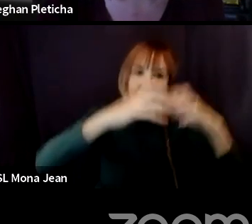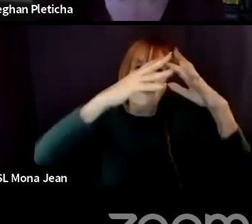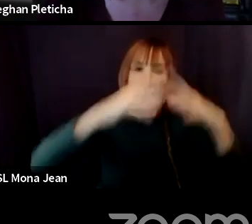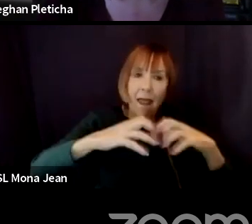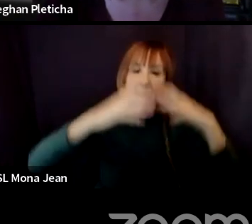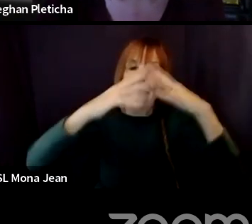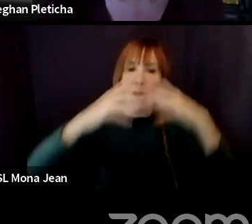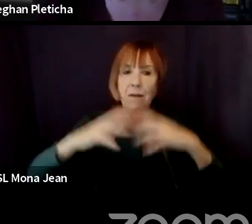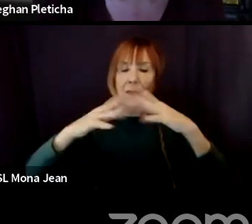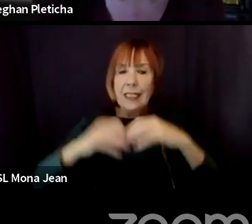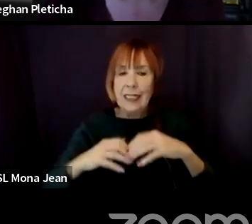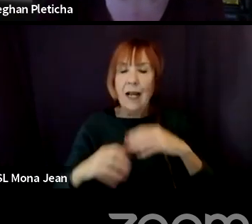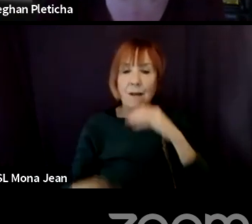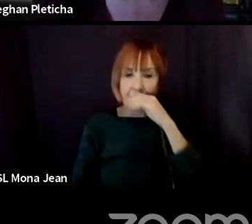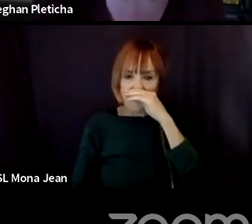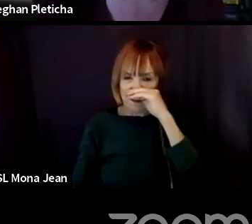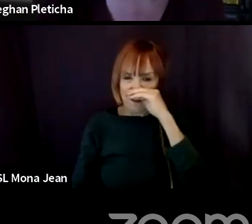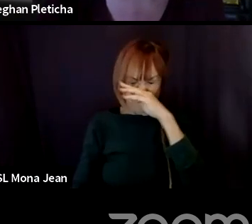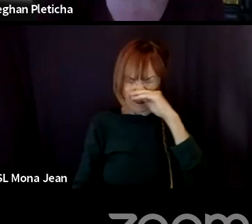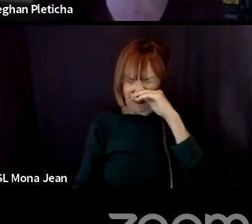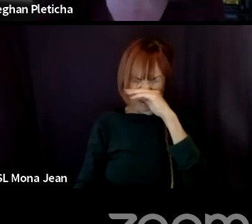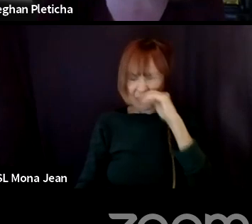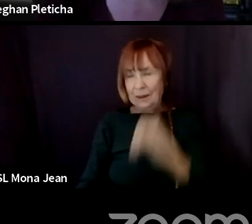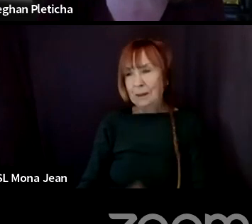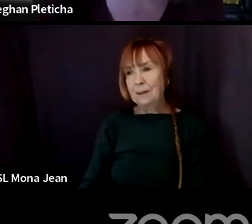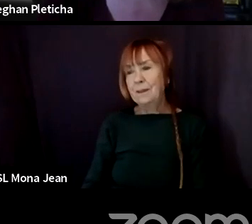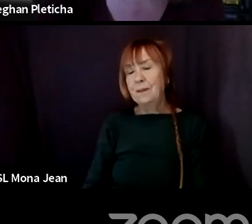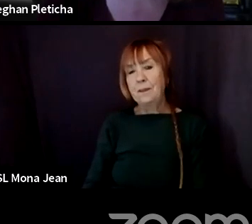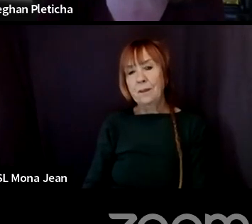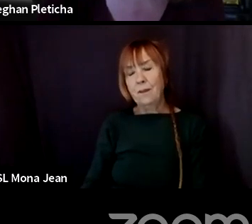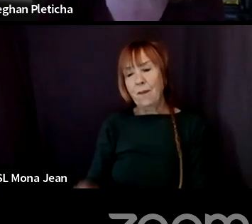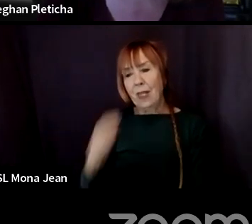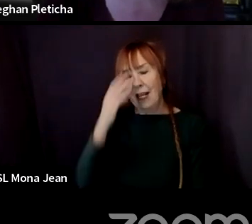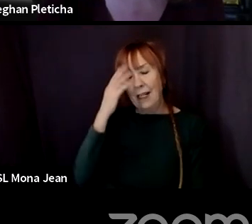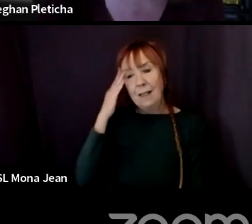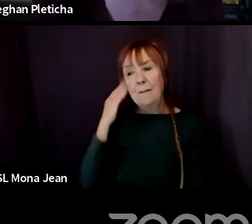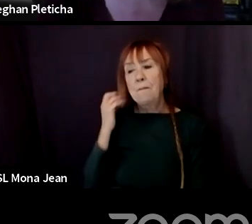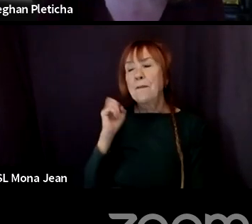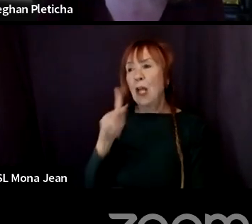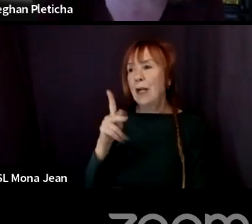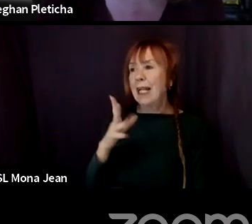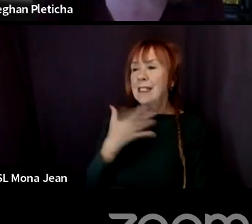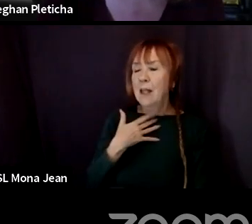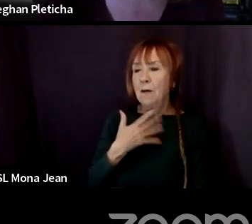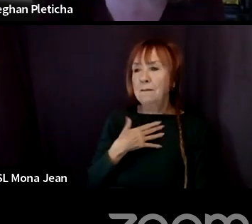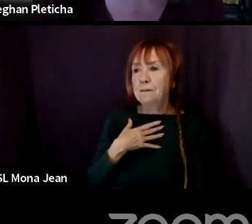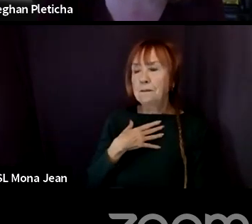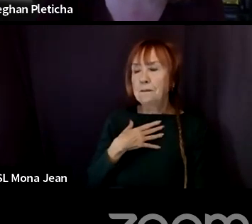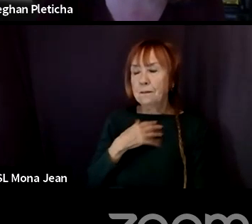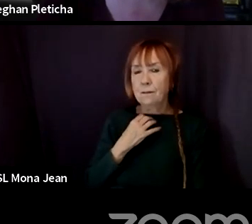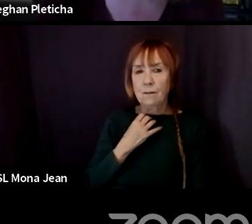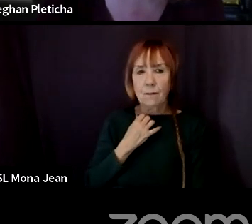which I really like sort of up to my level as a writer, because it was such a learning experience